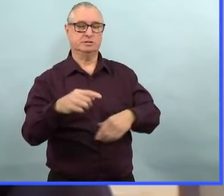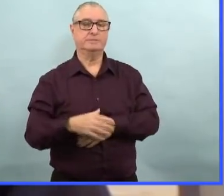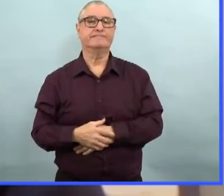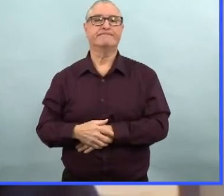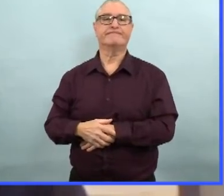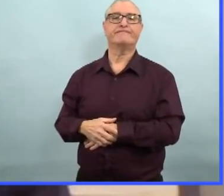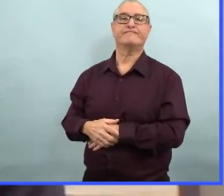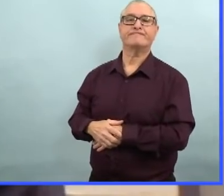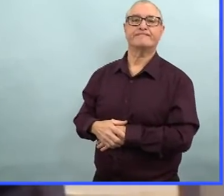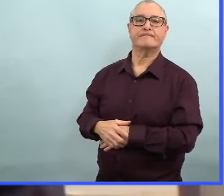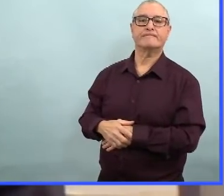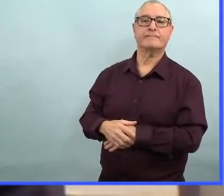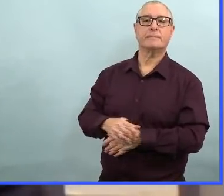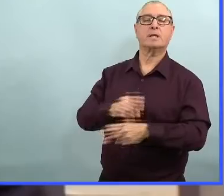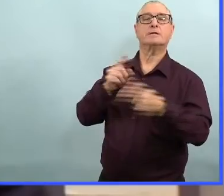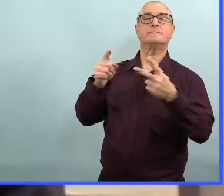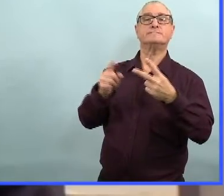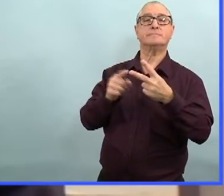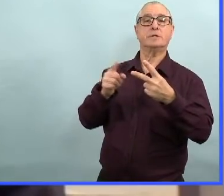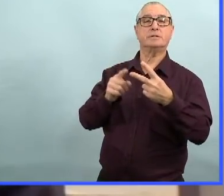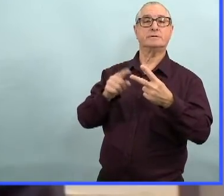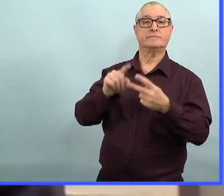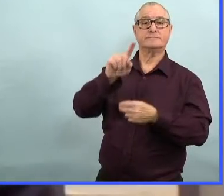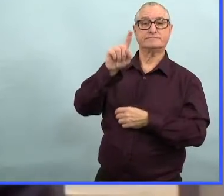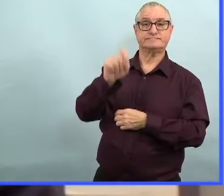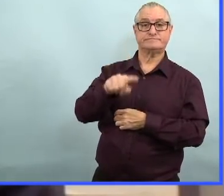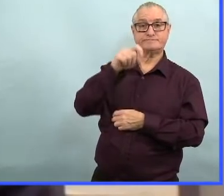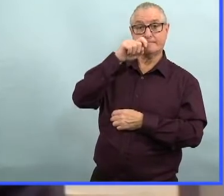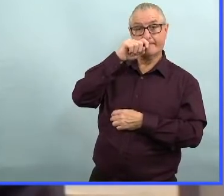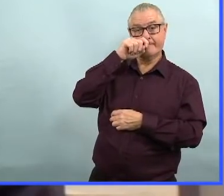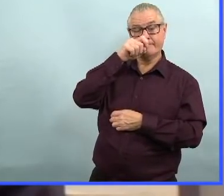don't know what the impact will be yet on the system when it comes to omicron and